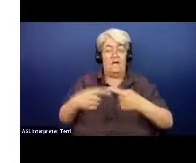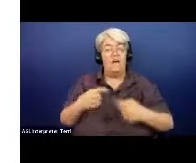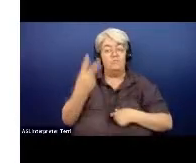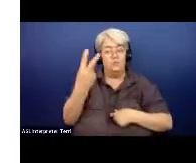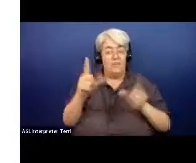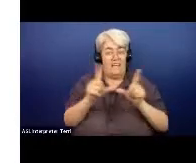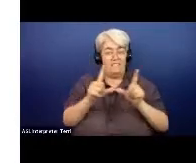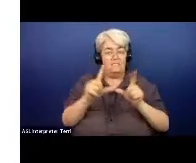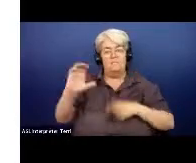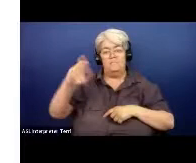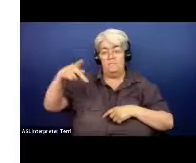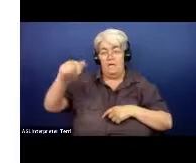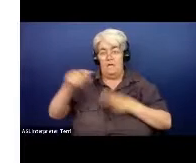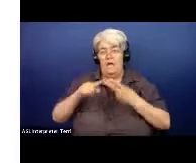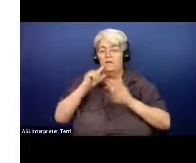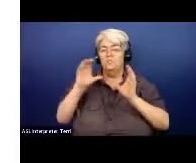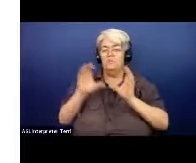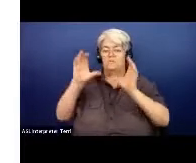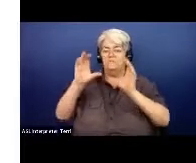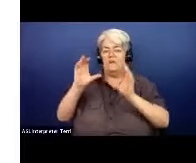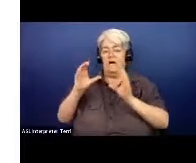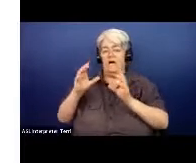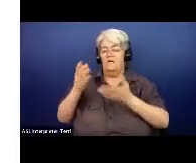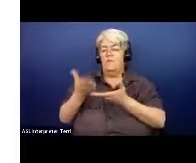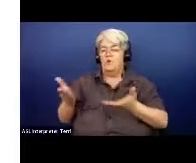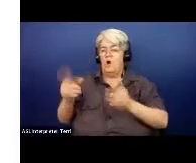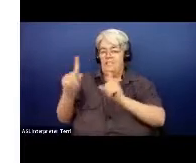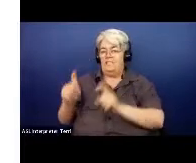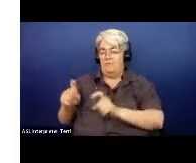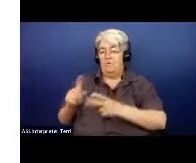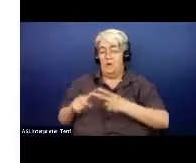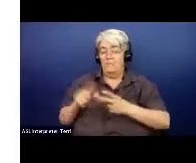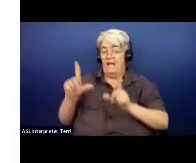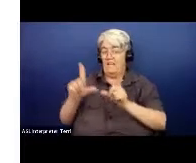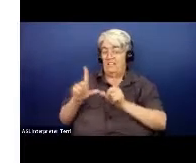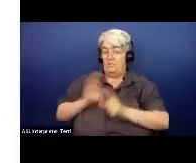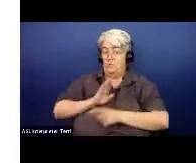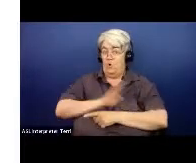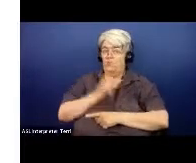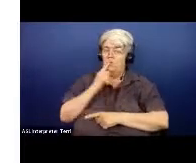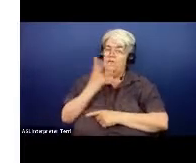CPA and certified fraud examiner. My licensing boards were getting grumpy about having to